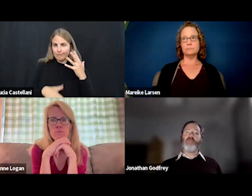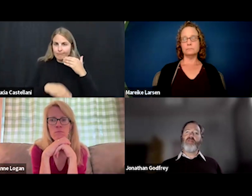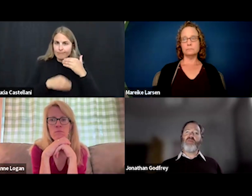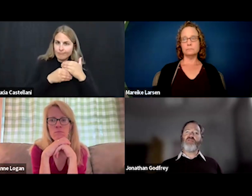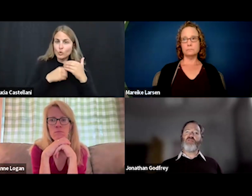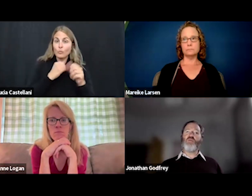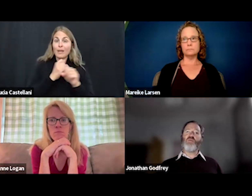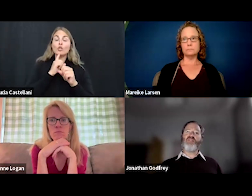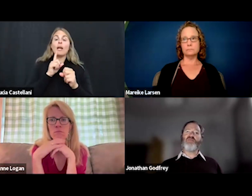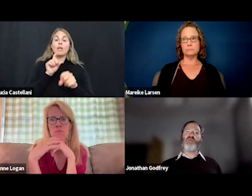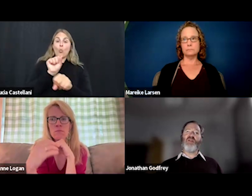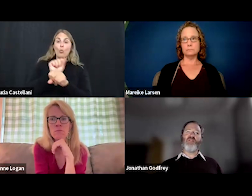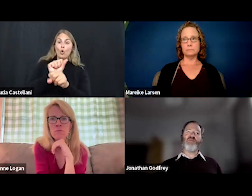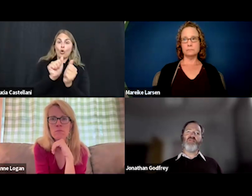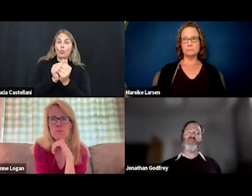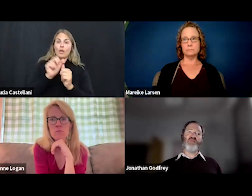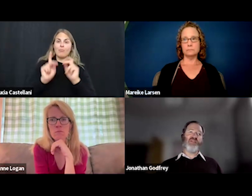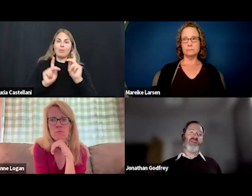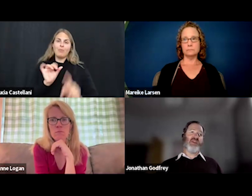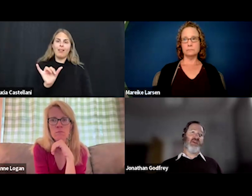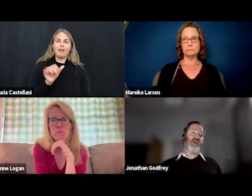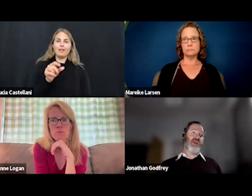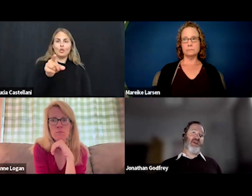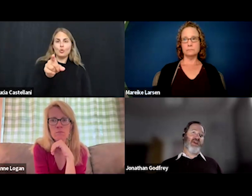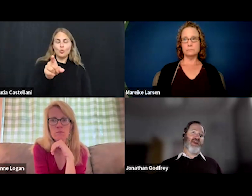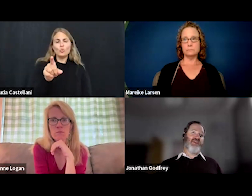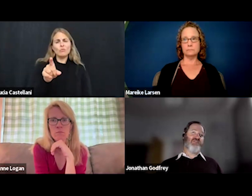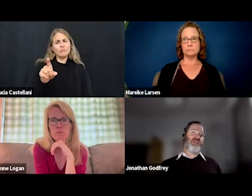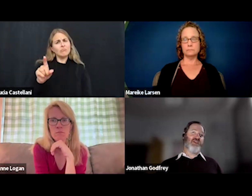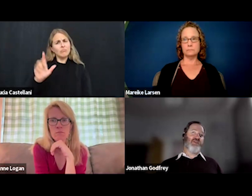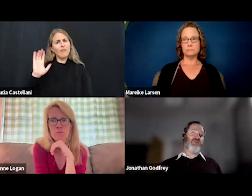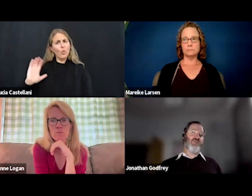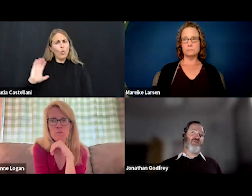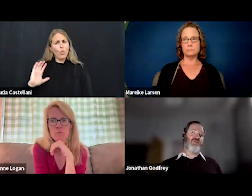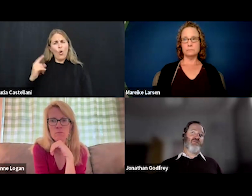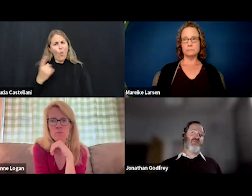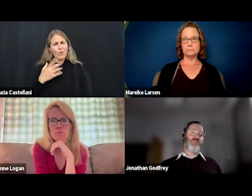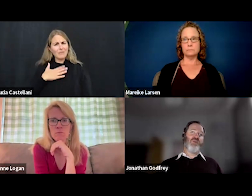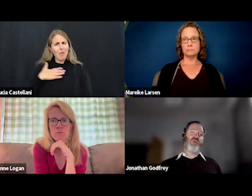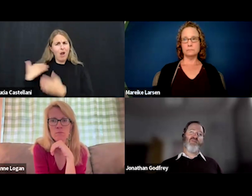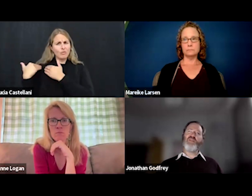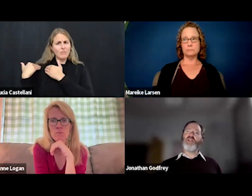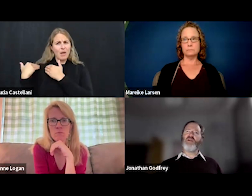That was always my responsibility. And actually, more often than not,